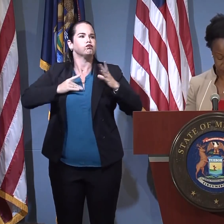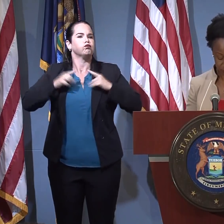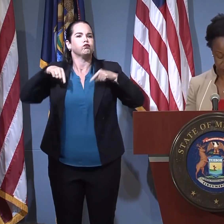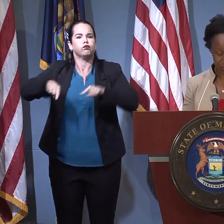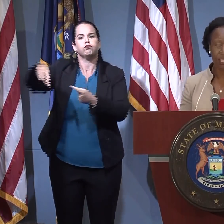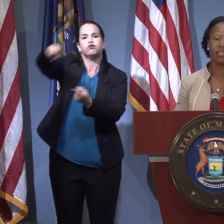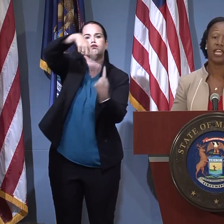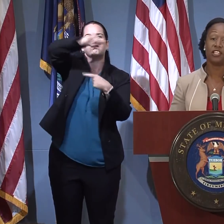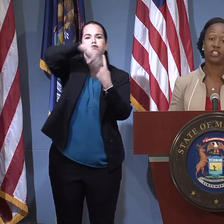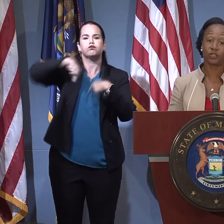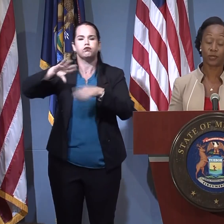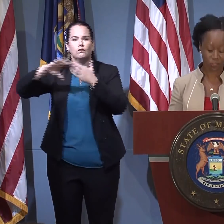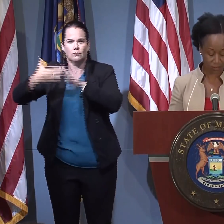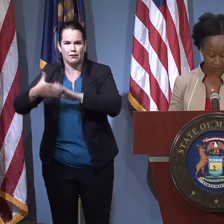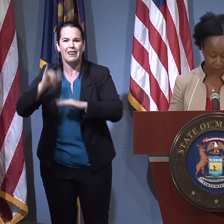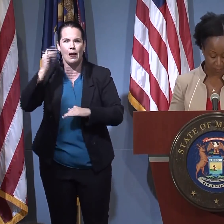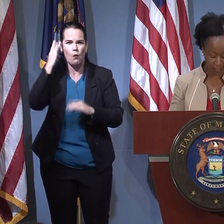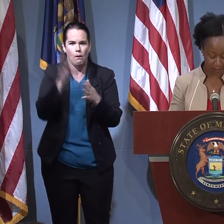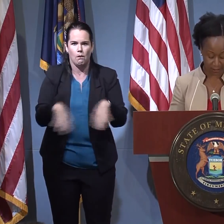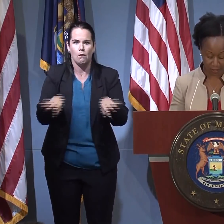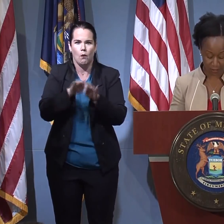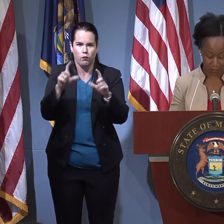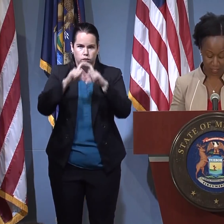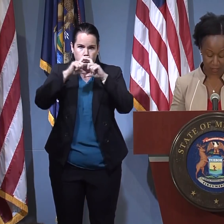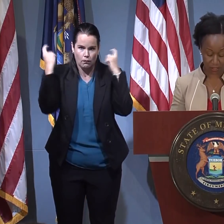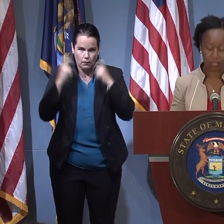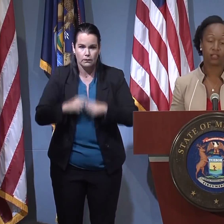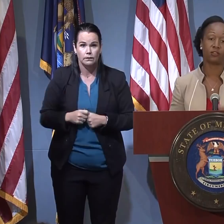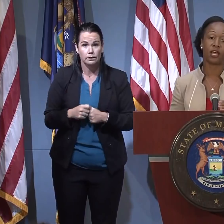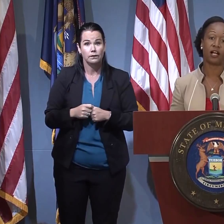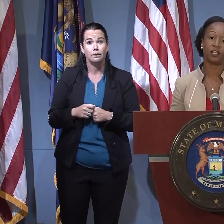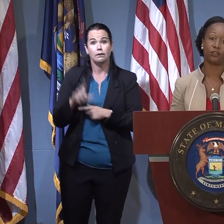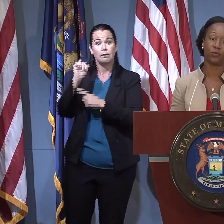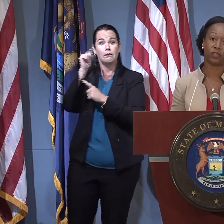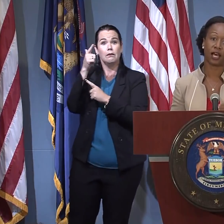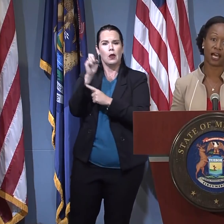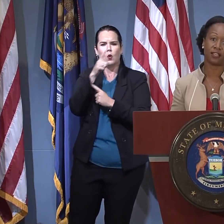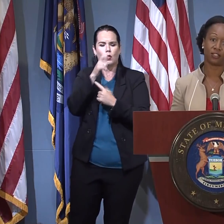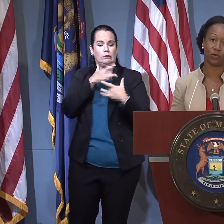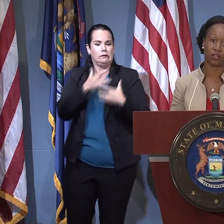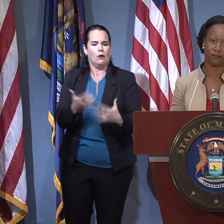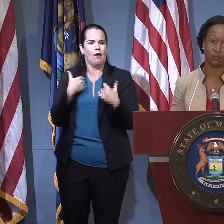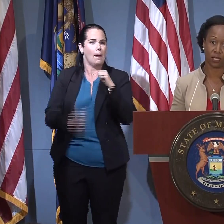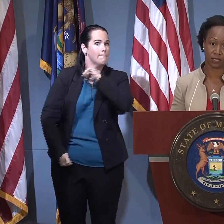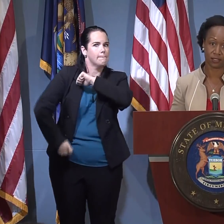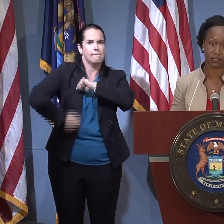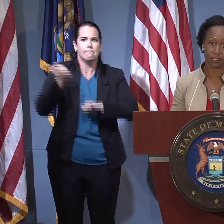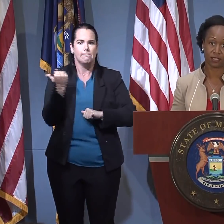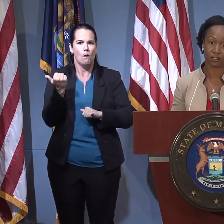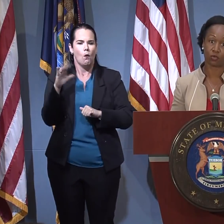MEANS SPREADING IN THE COMMUNITY AND EVEN MORE IMPORTANTLY.